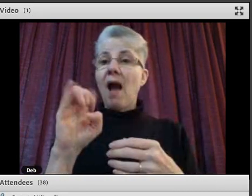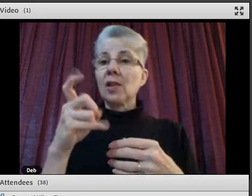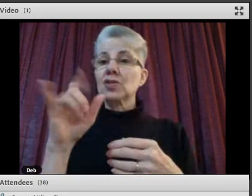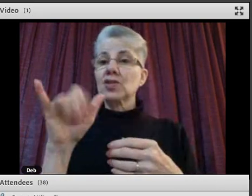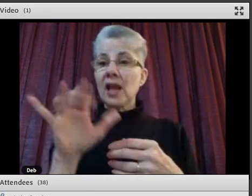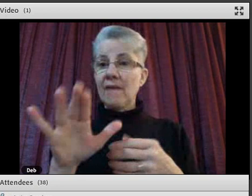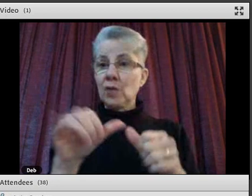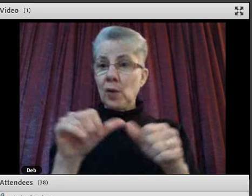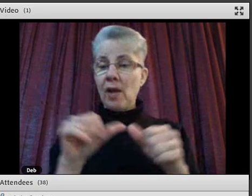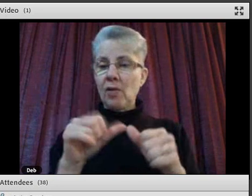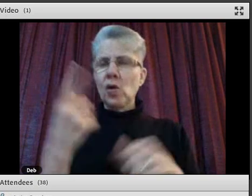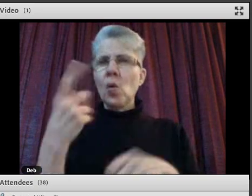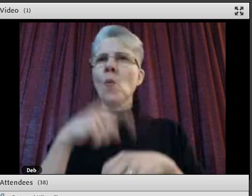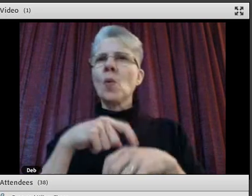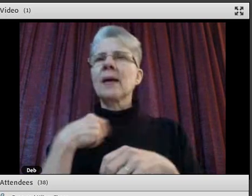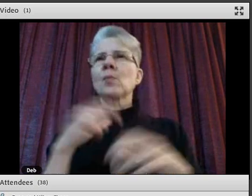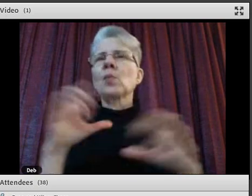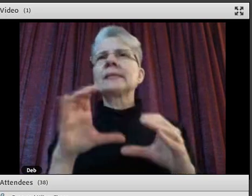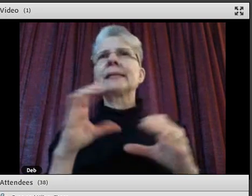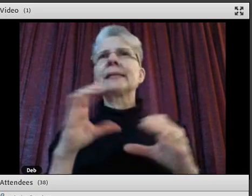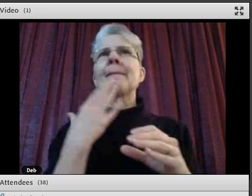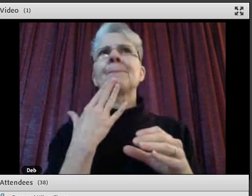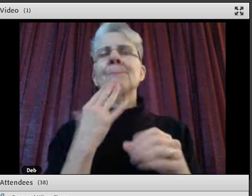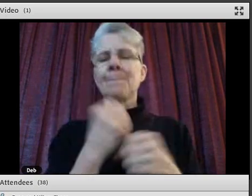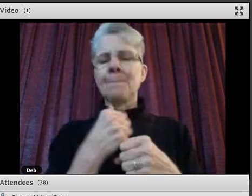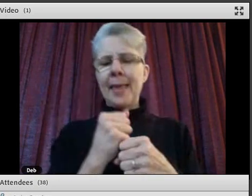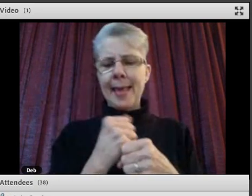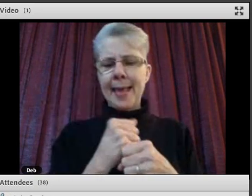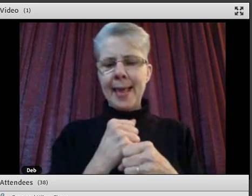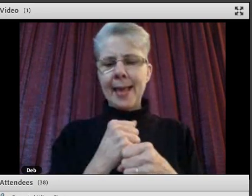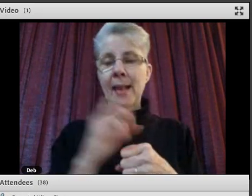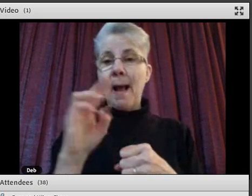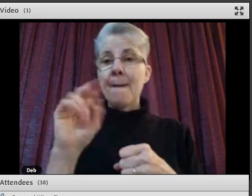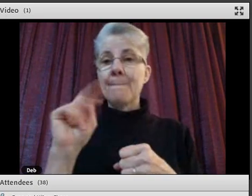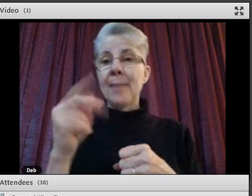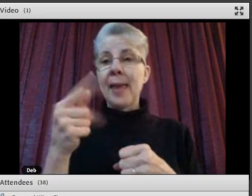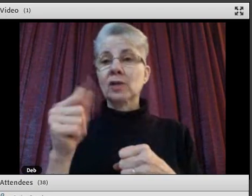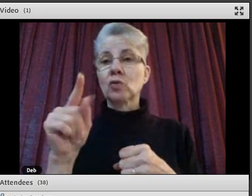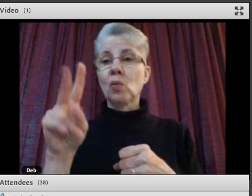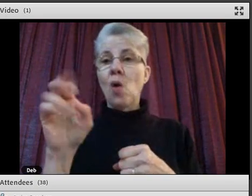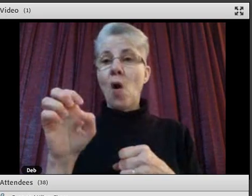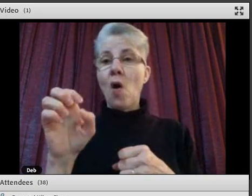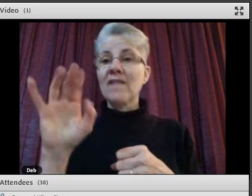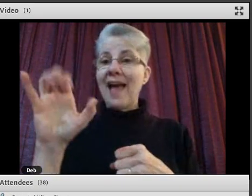One time, we made a mangrove ecosystem art project